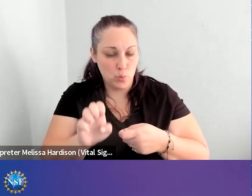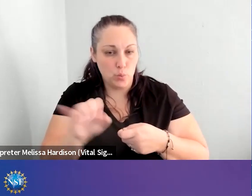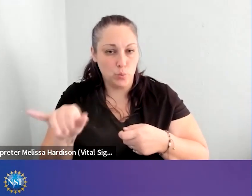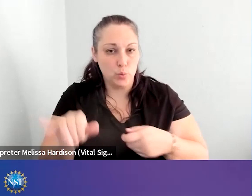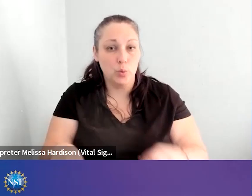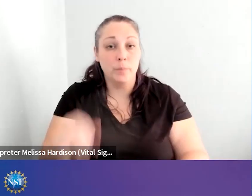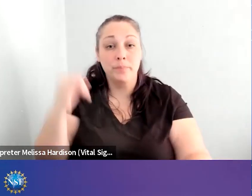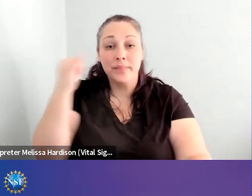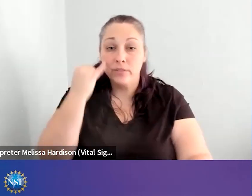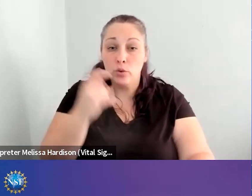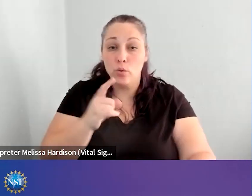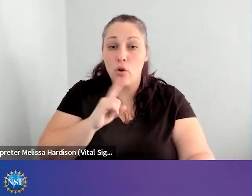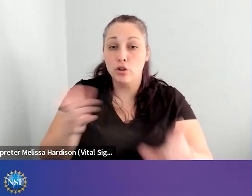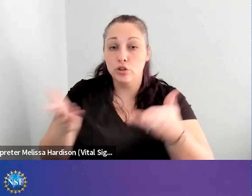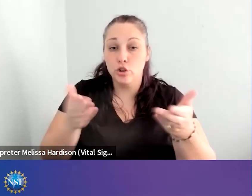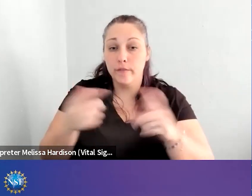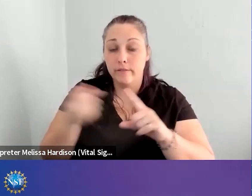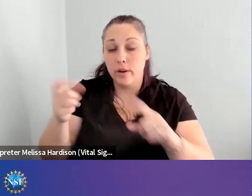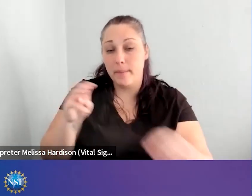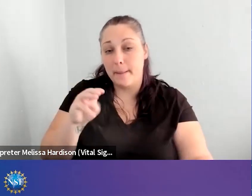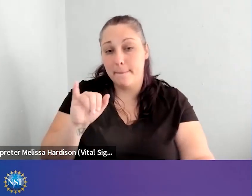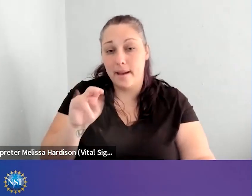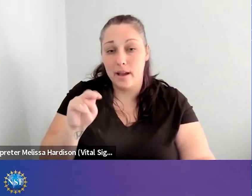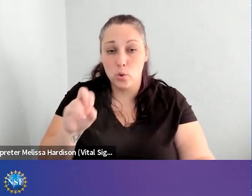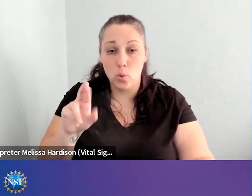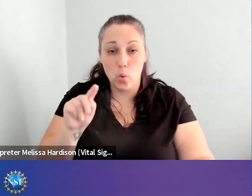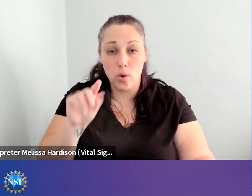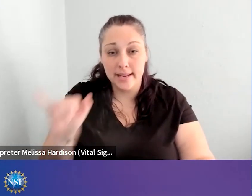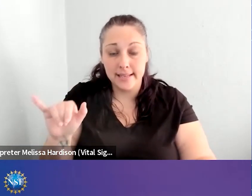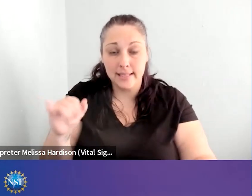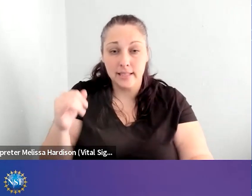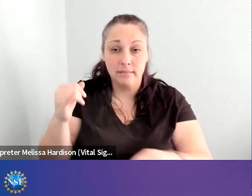oftentimes organizations like QEM also provide workshops.